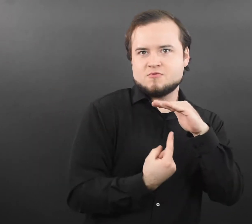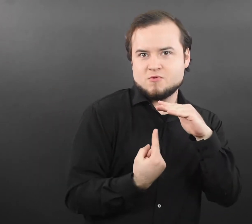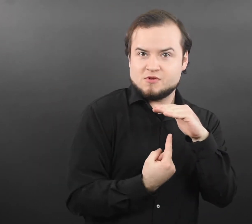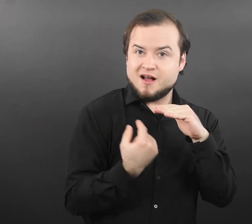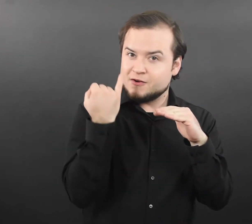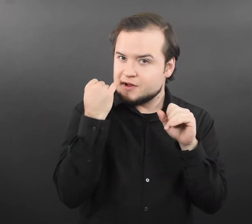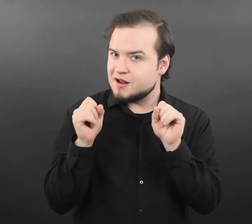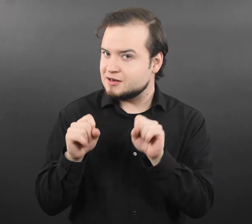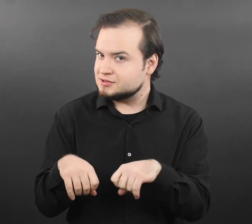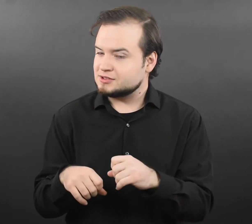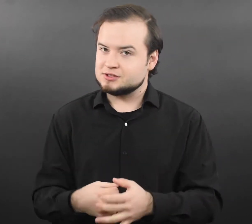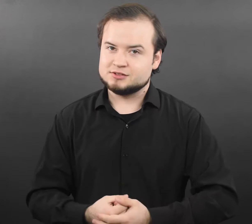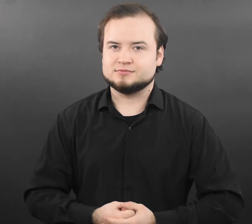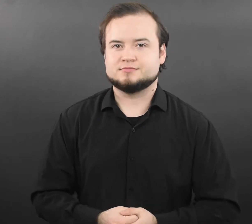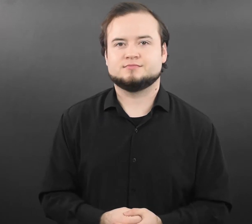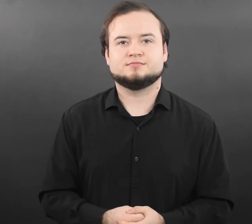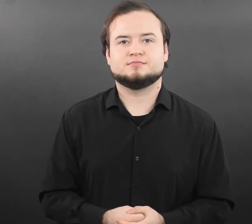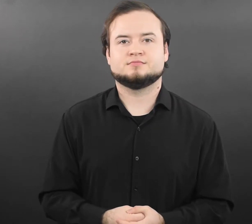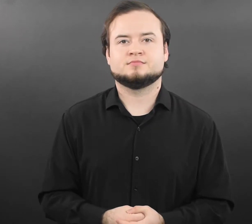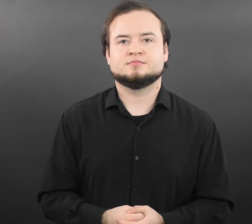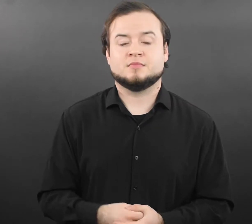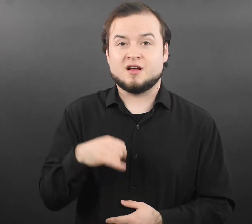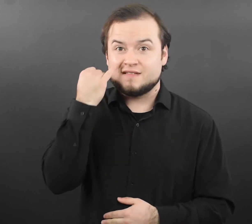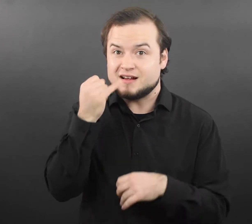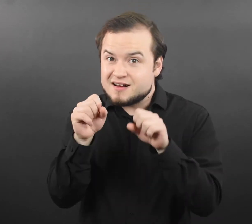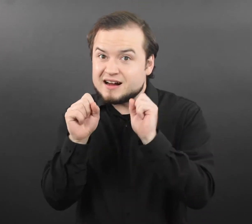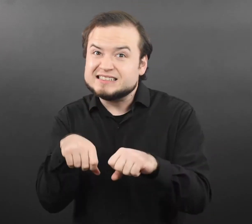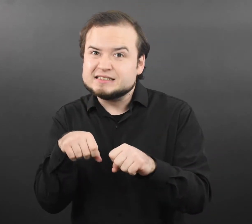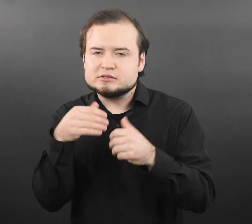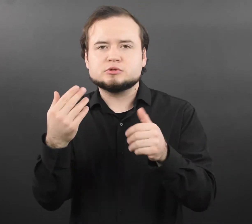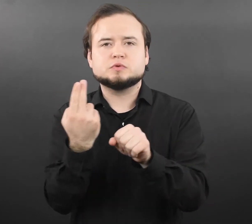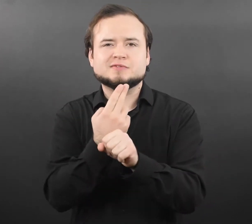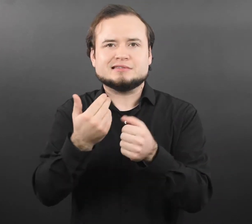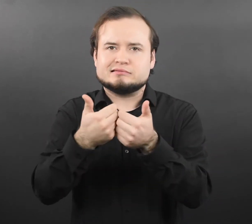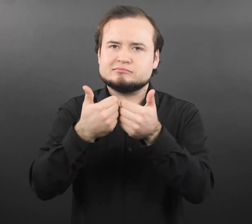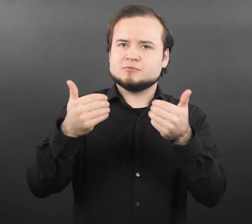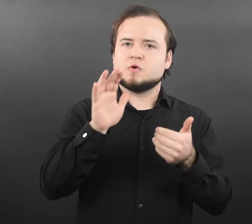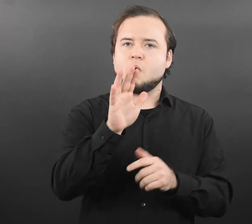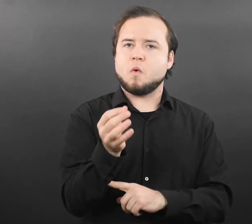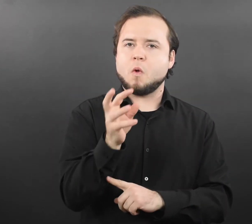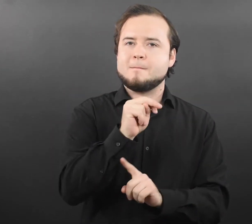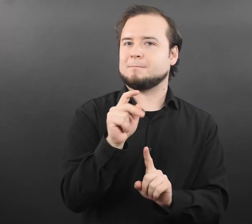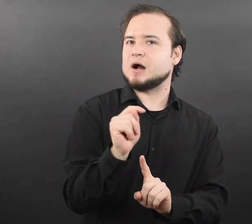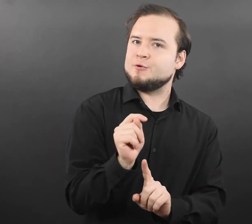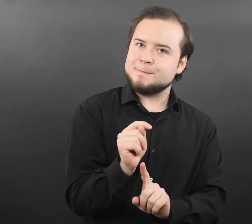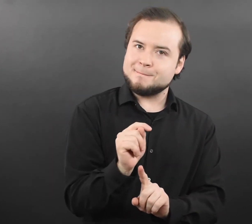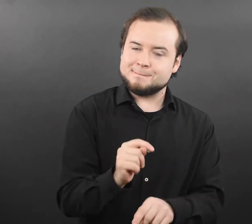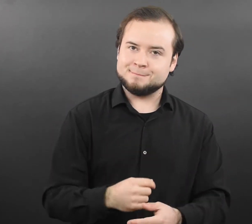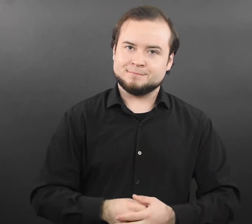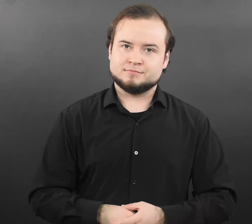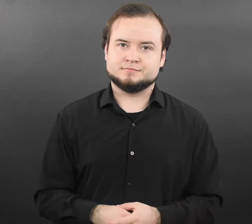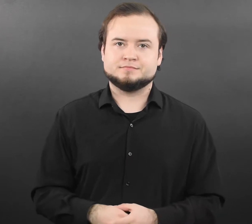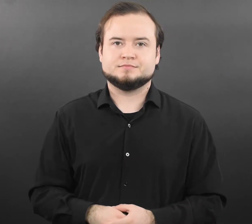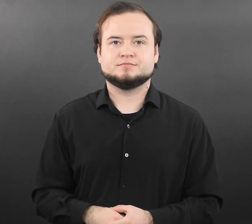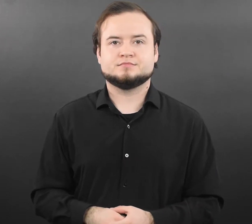• Use a separate bathroom, if you can. •